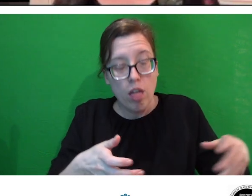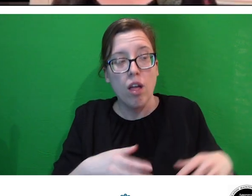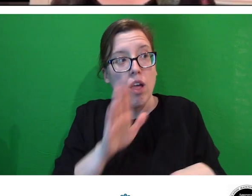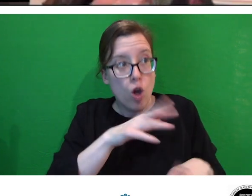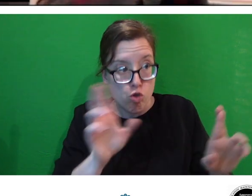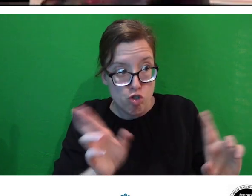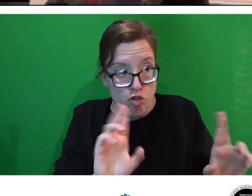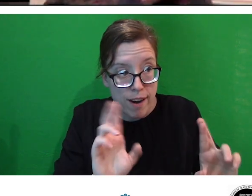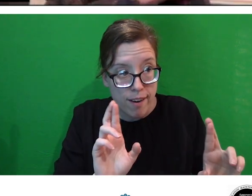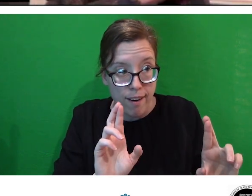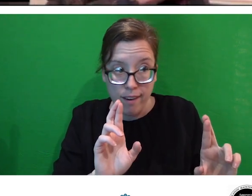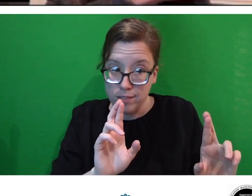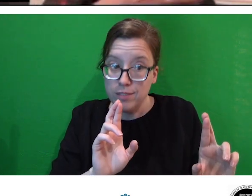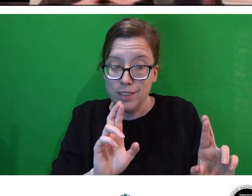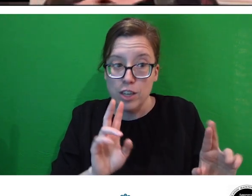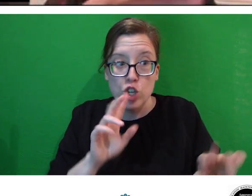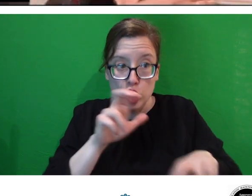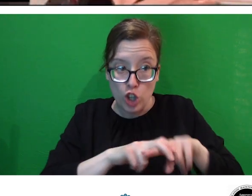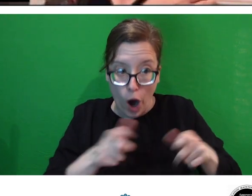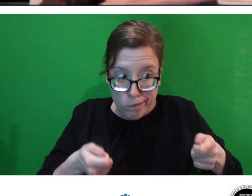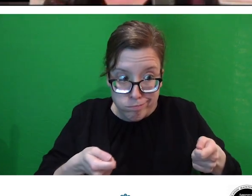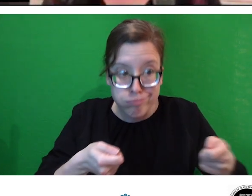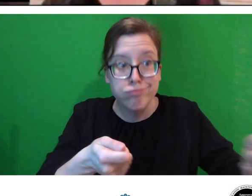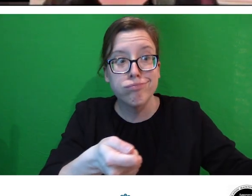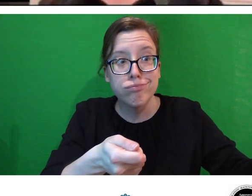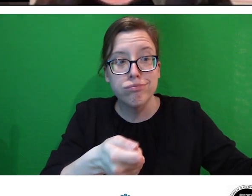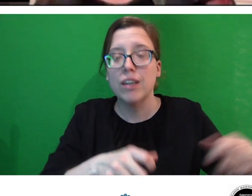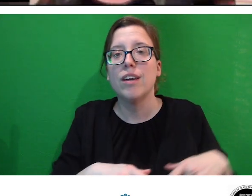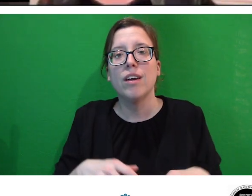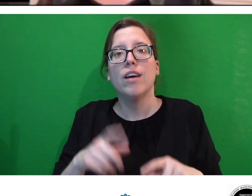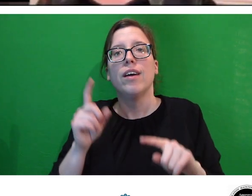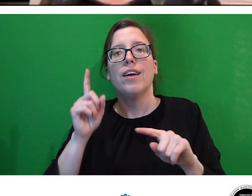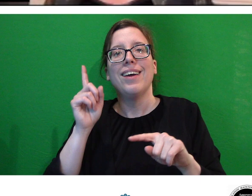a cue. You have to touch him to say, we're going to go. You have to put their hand on the wheel.